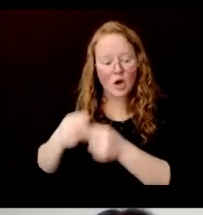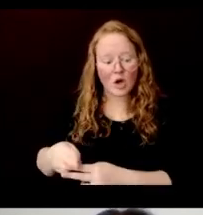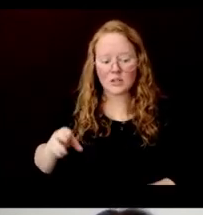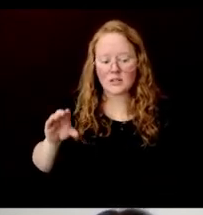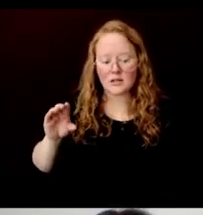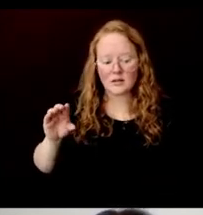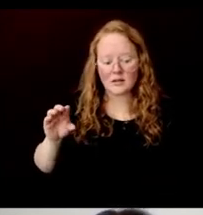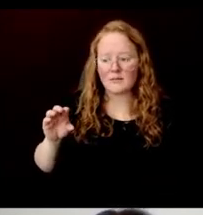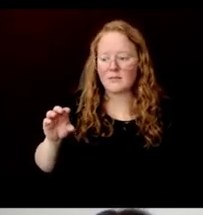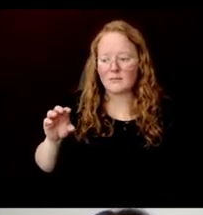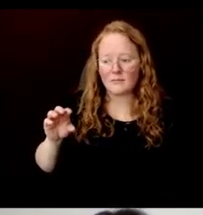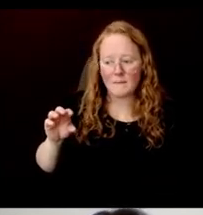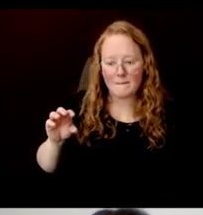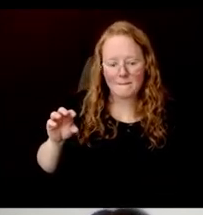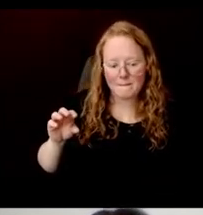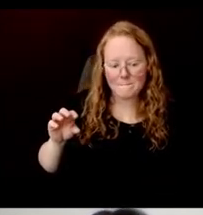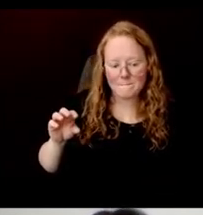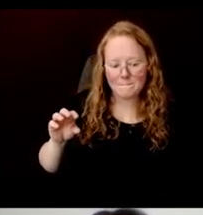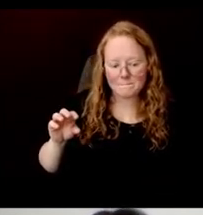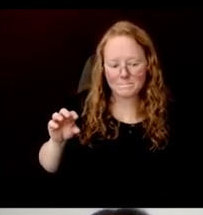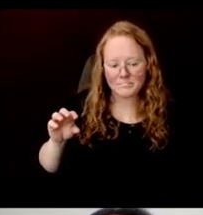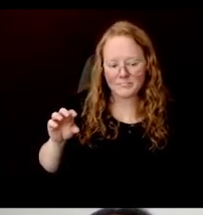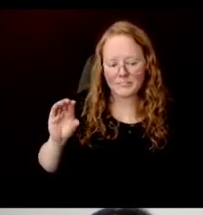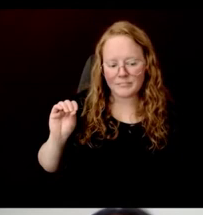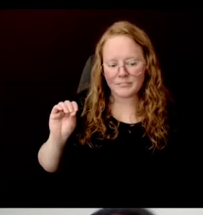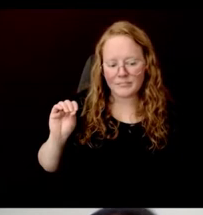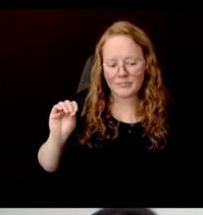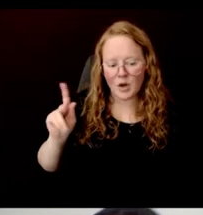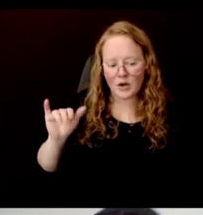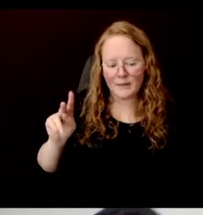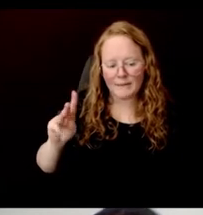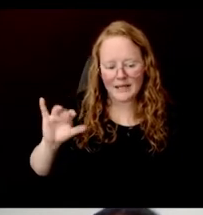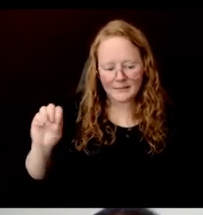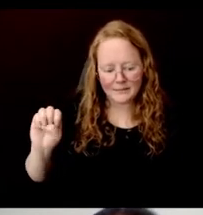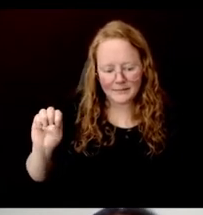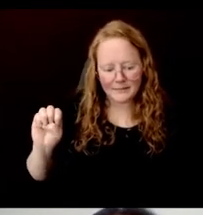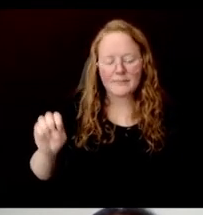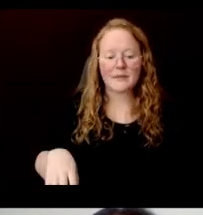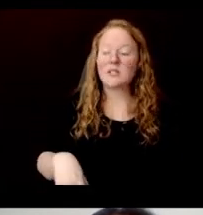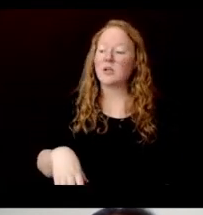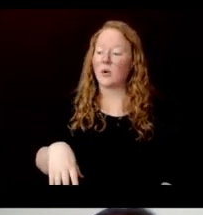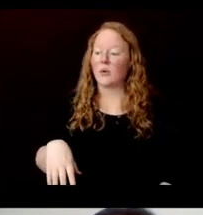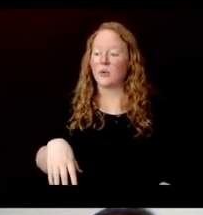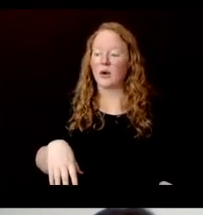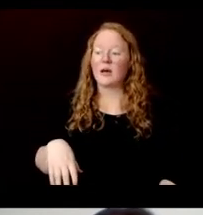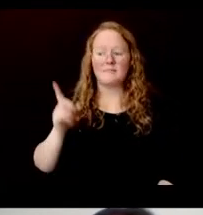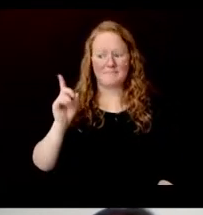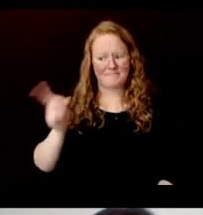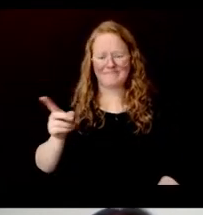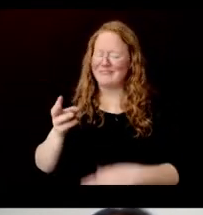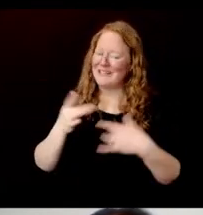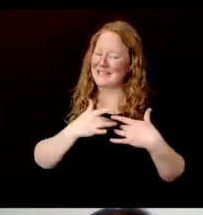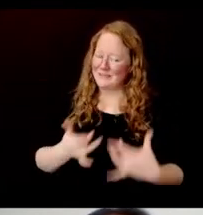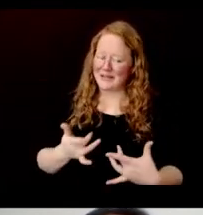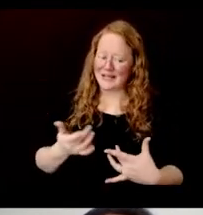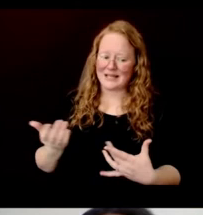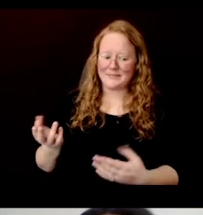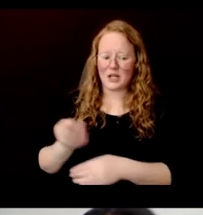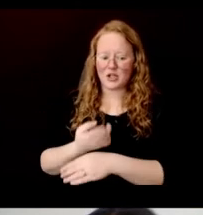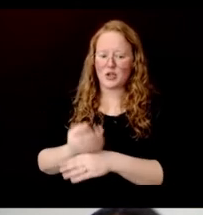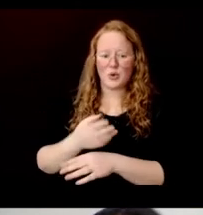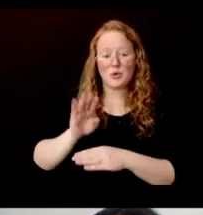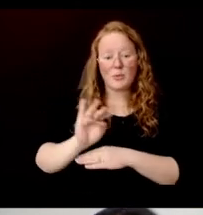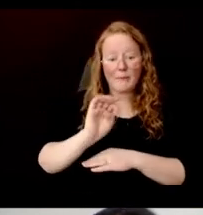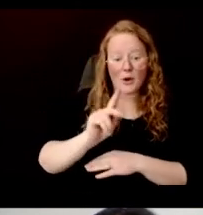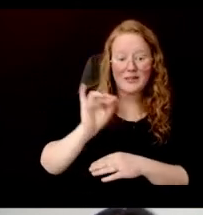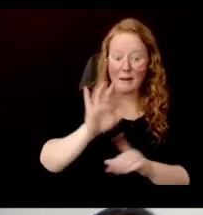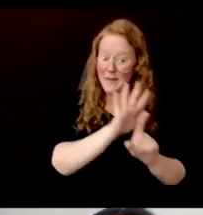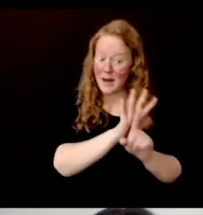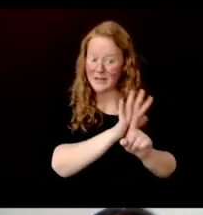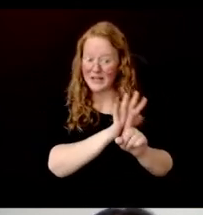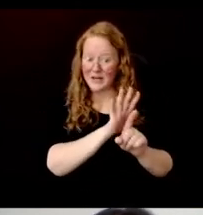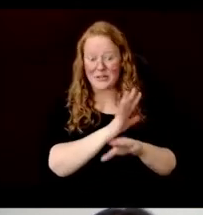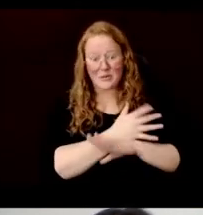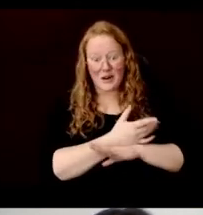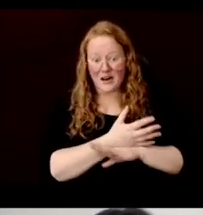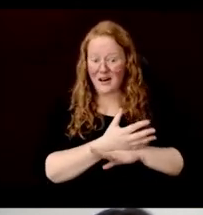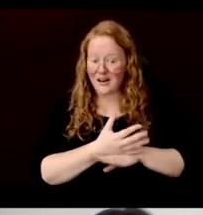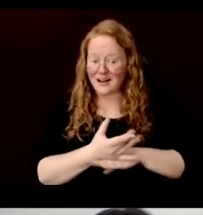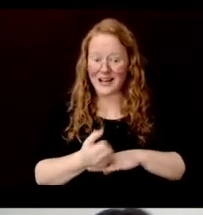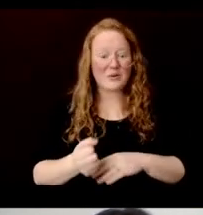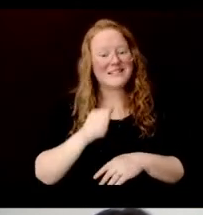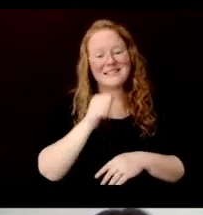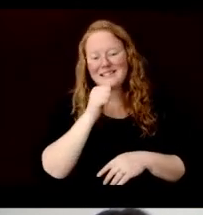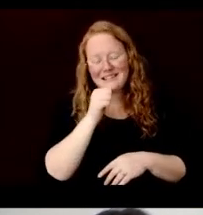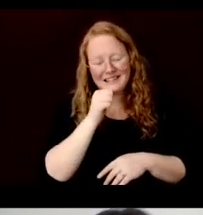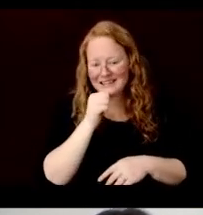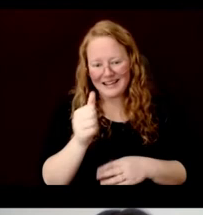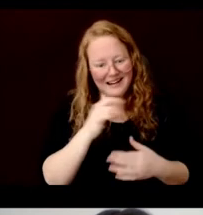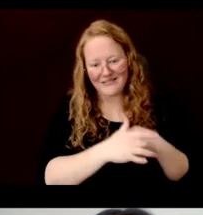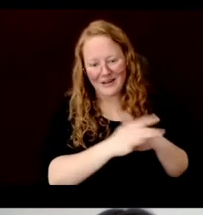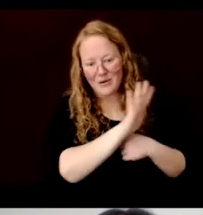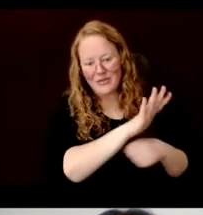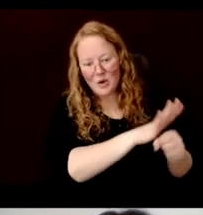Although they use fiber from figs traditionally, the popularity of this kind of paper has exceeded supply, and figs are no longer available in their region of Puebla in Mexico.